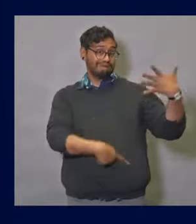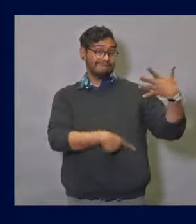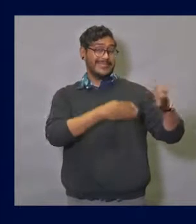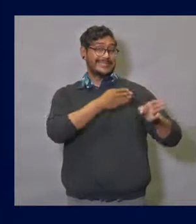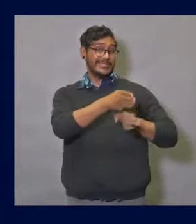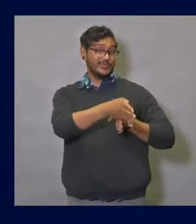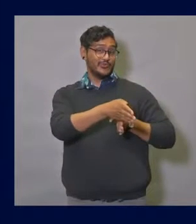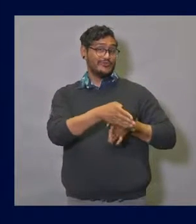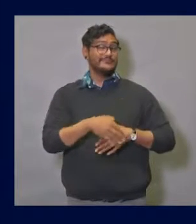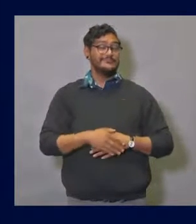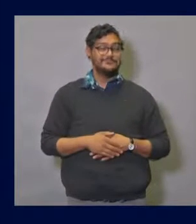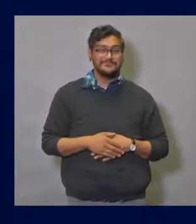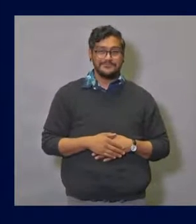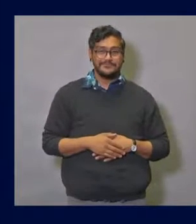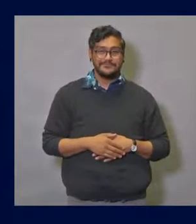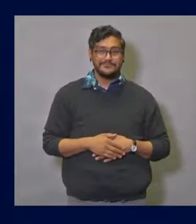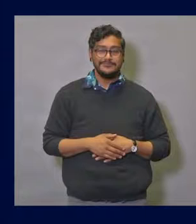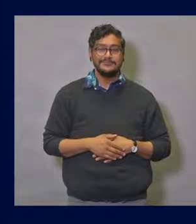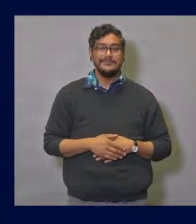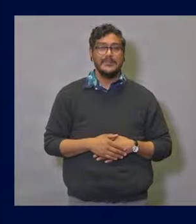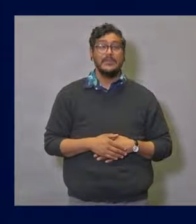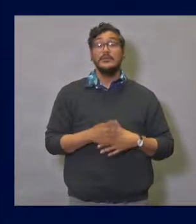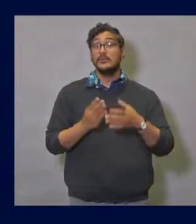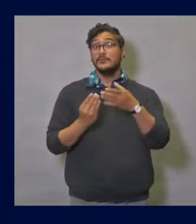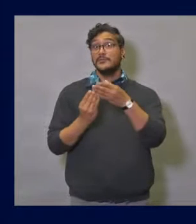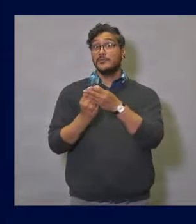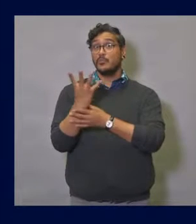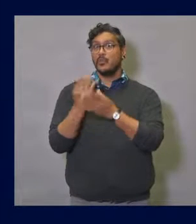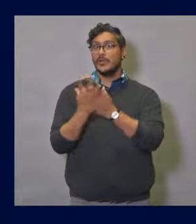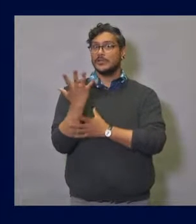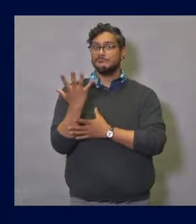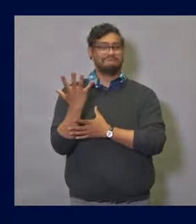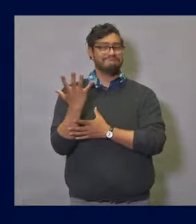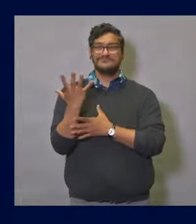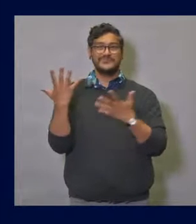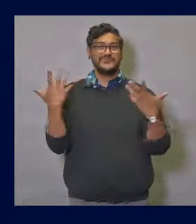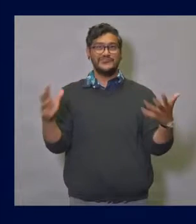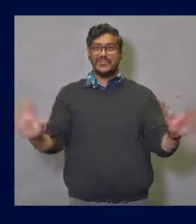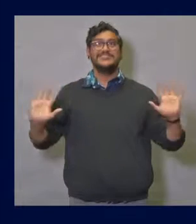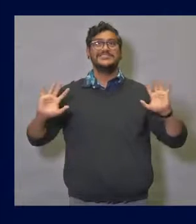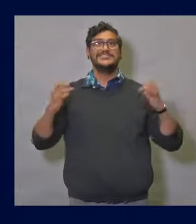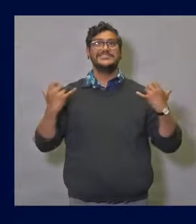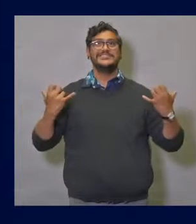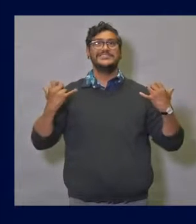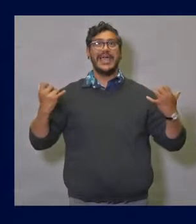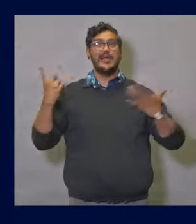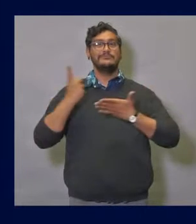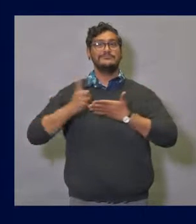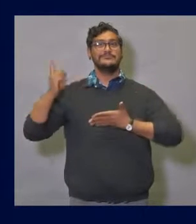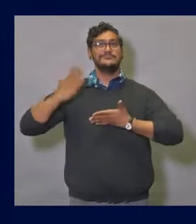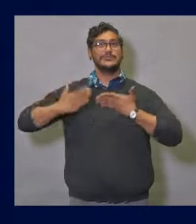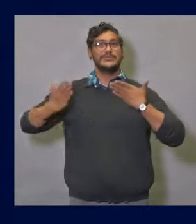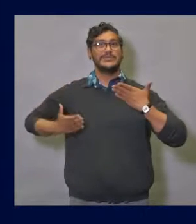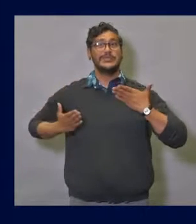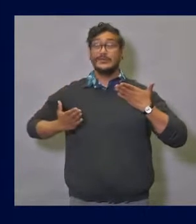COMUNITARIOS, OPERADORES DE ATENCIÓN MÉDICA PARA